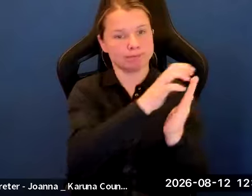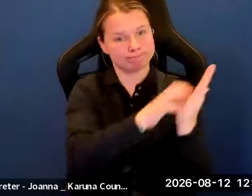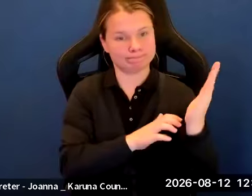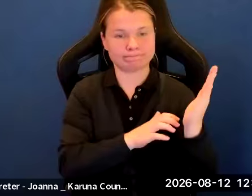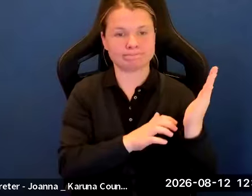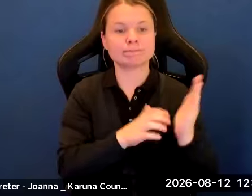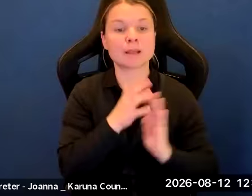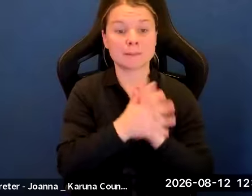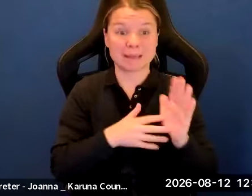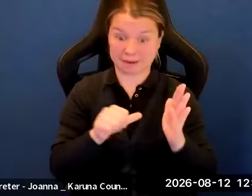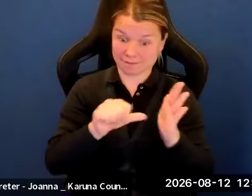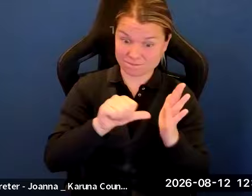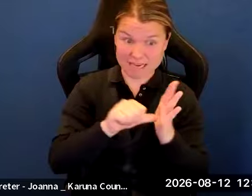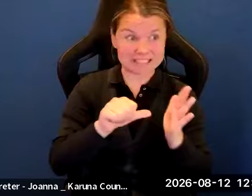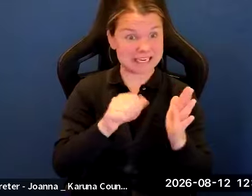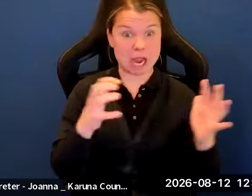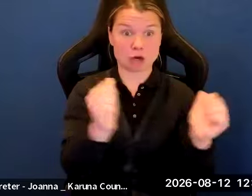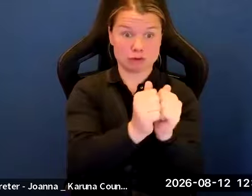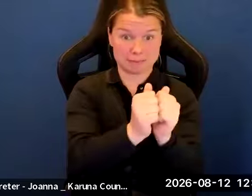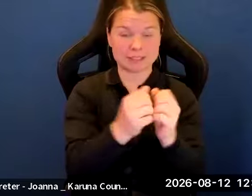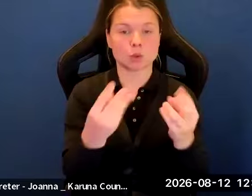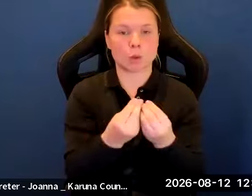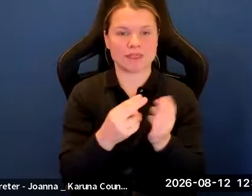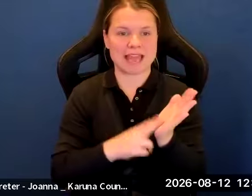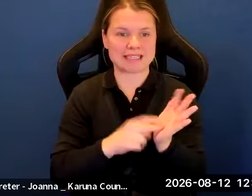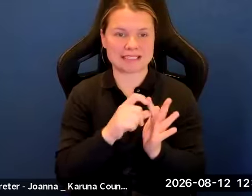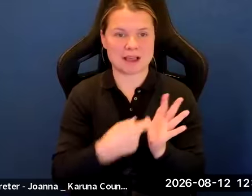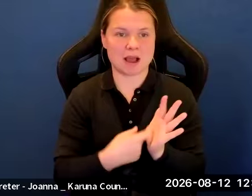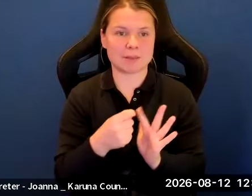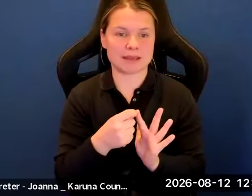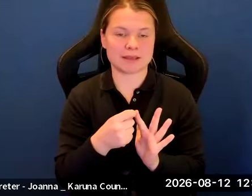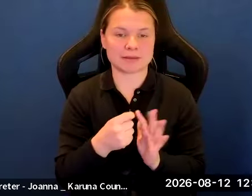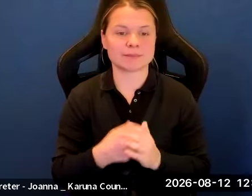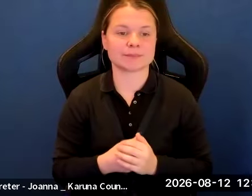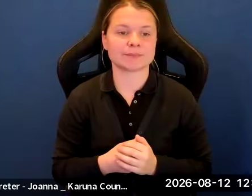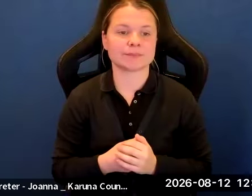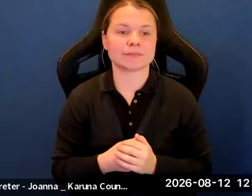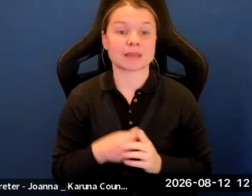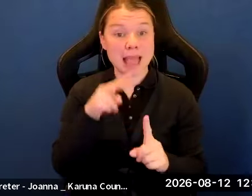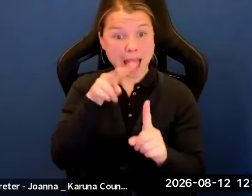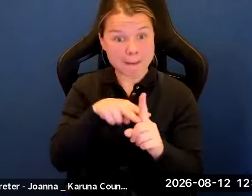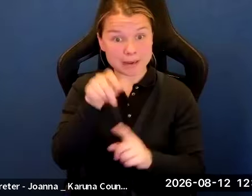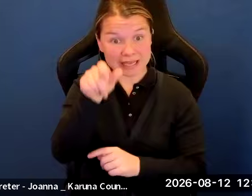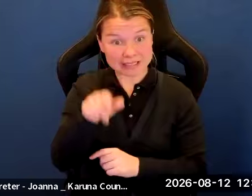host the Fellowship and meet the host institution requirements. So organisations must be able to legally enter